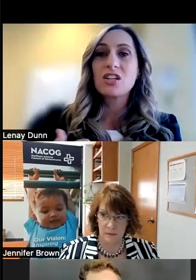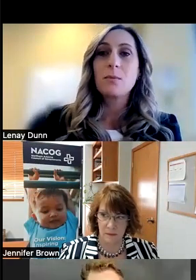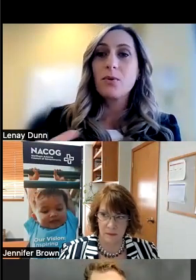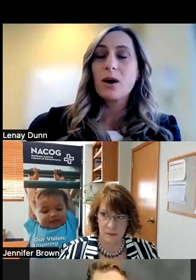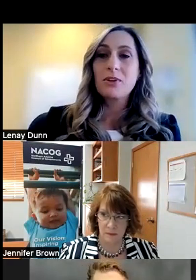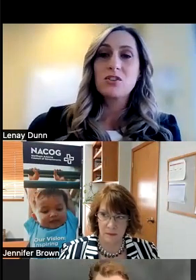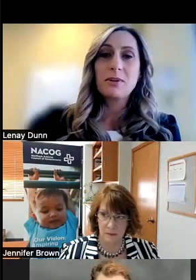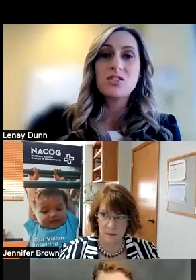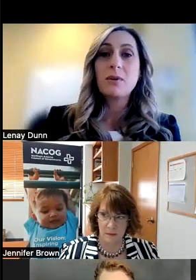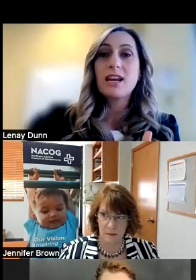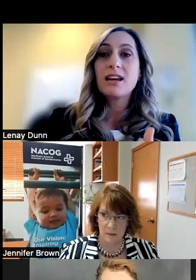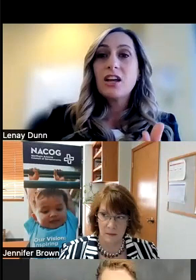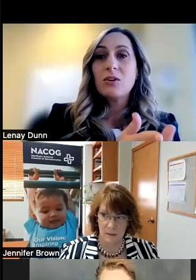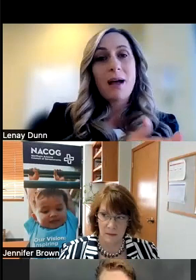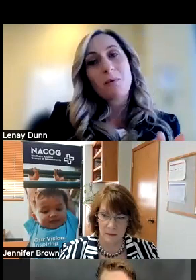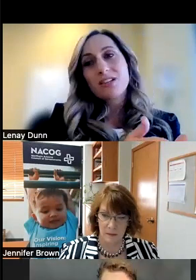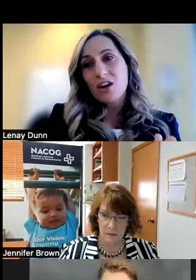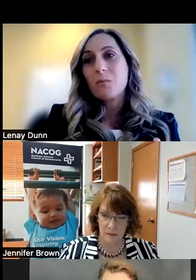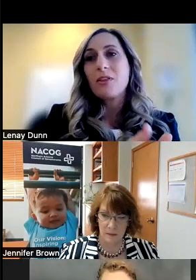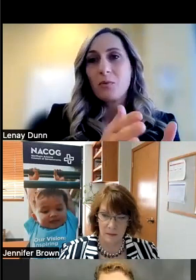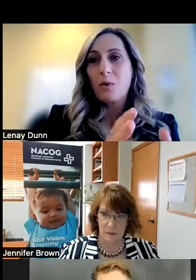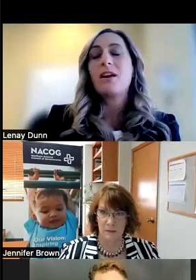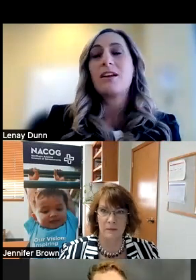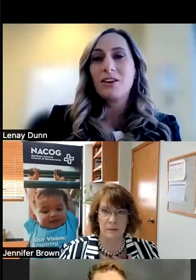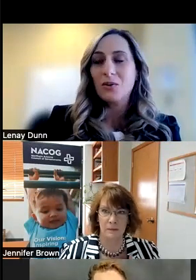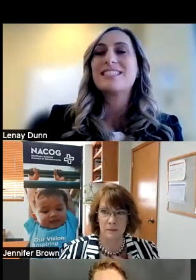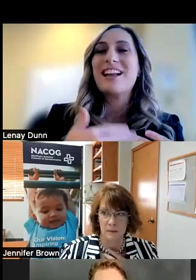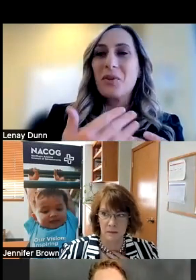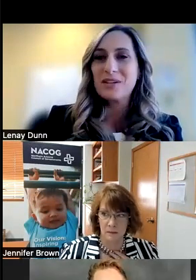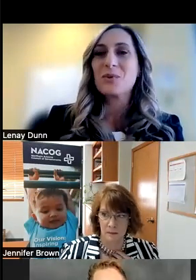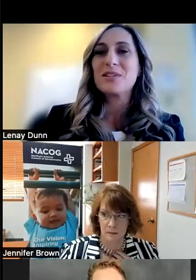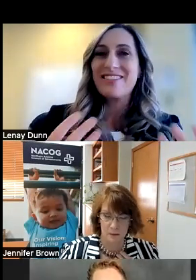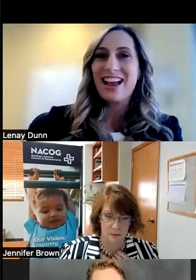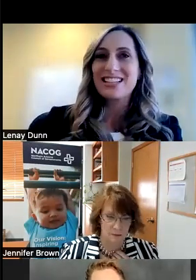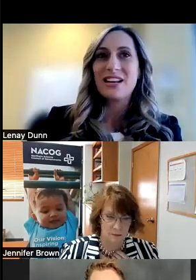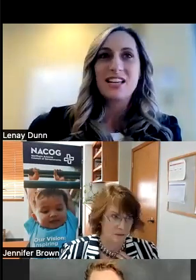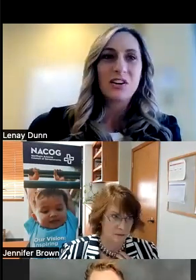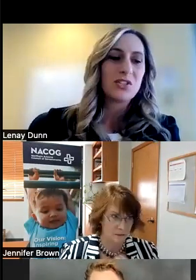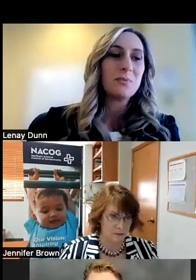strategy or program that you've been doing, you might want to start with listing out the resources and the activities that you do.